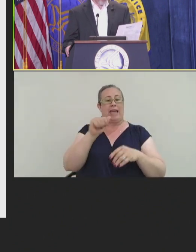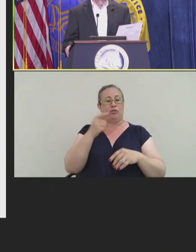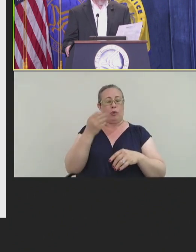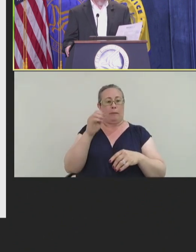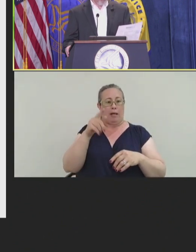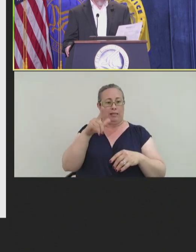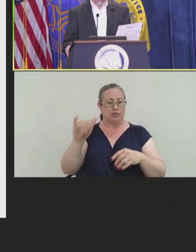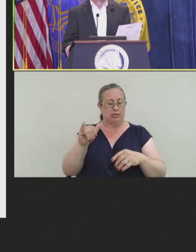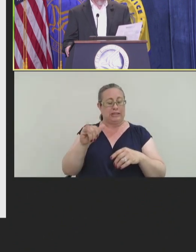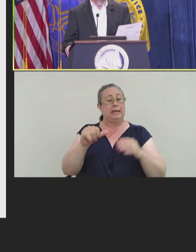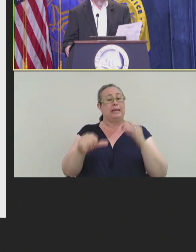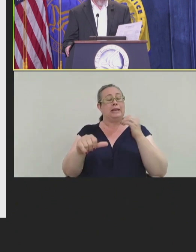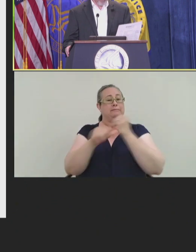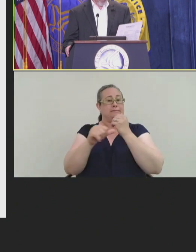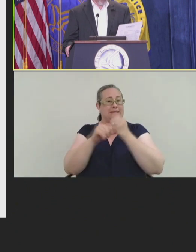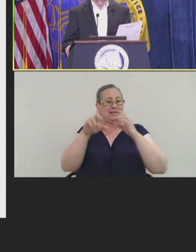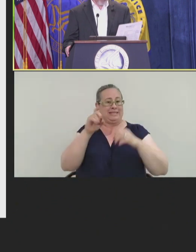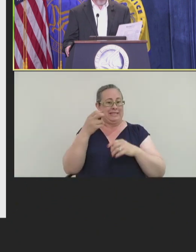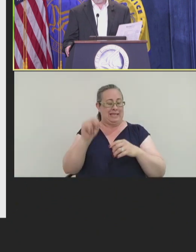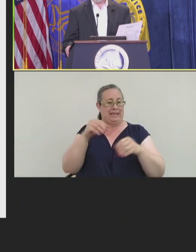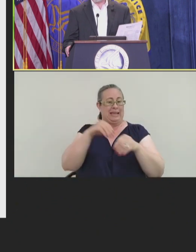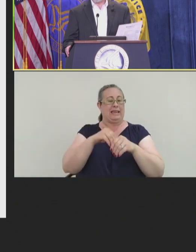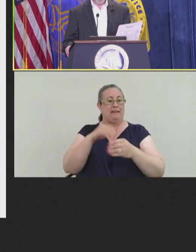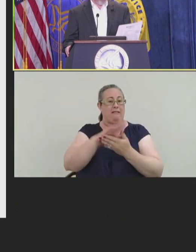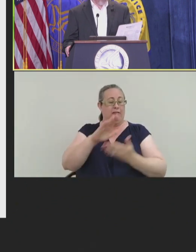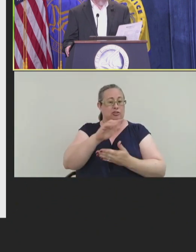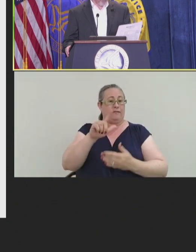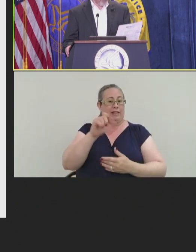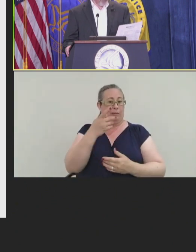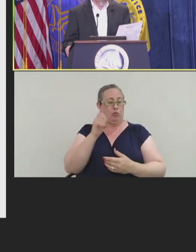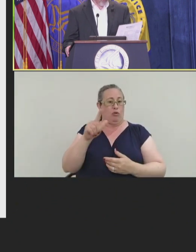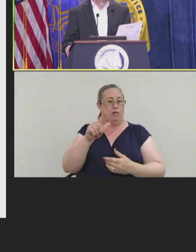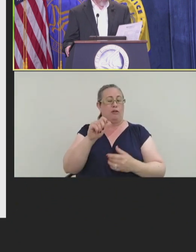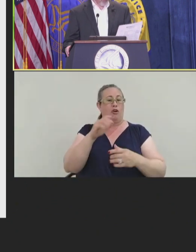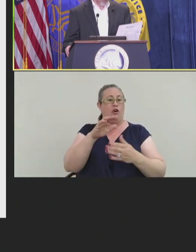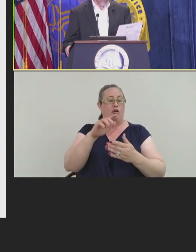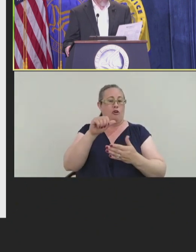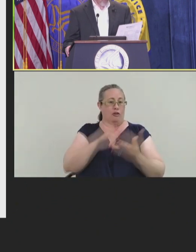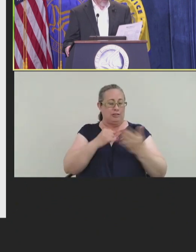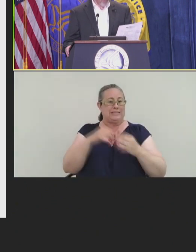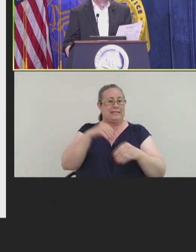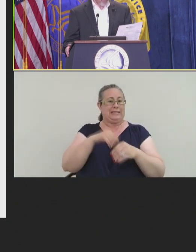dean for promotion in the College of Liberal Arts at Texas State University.